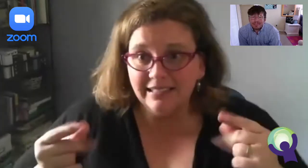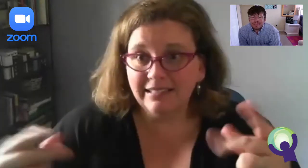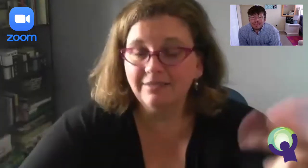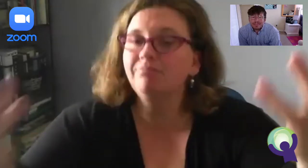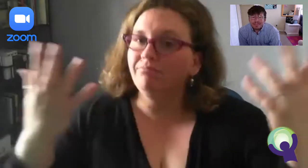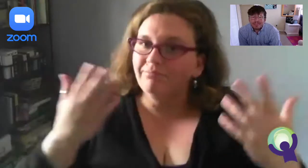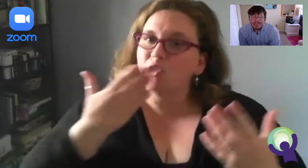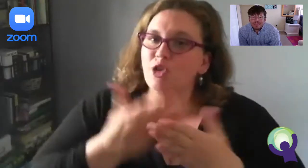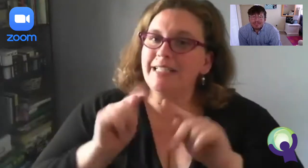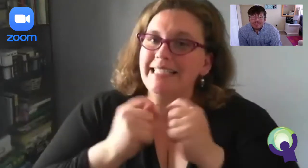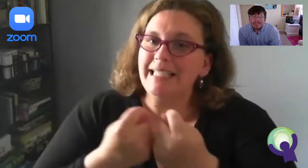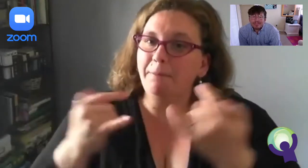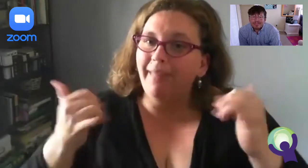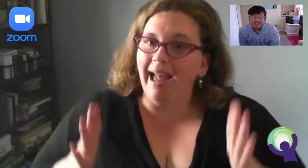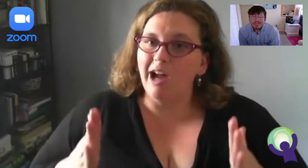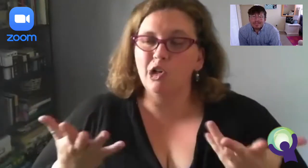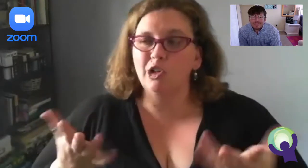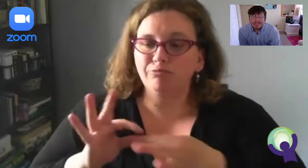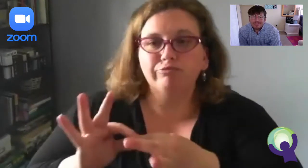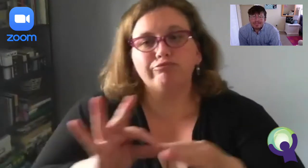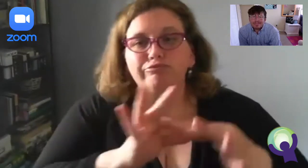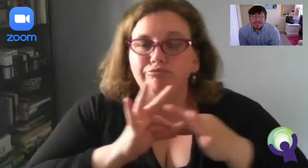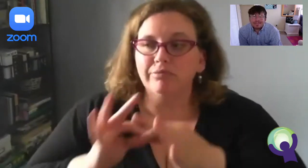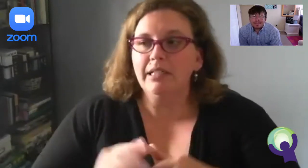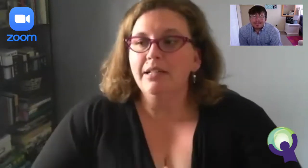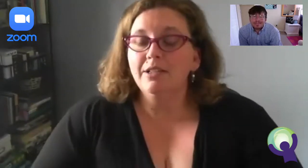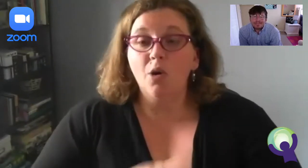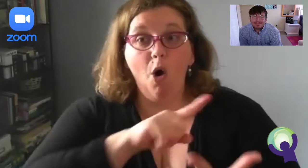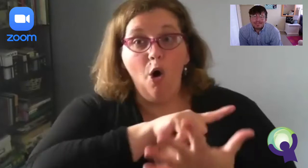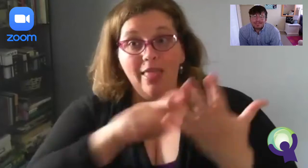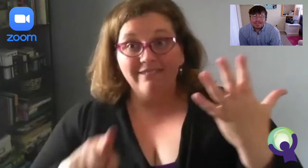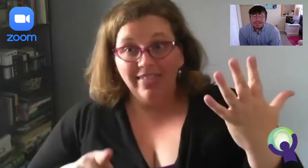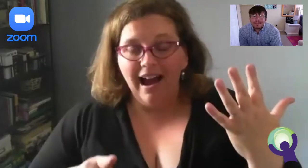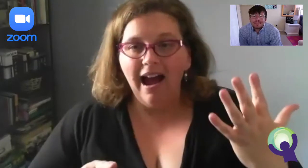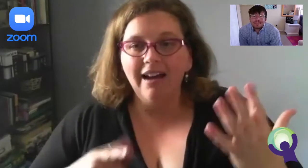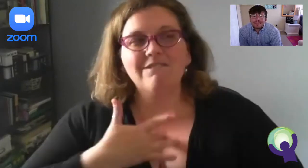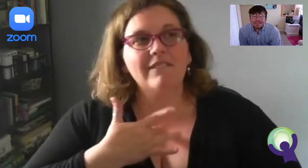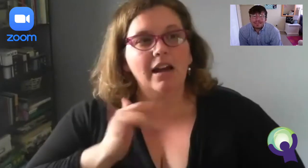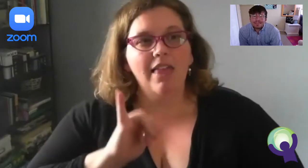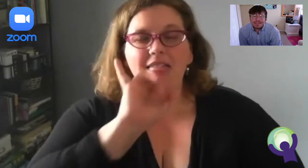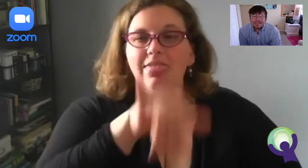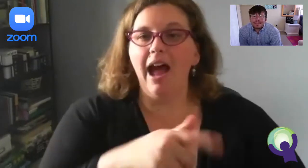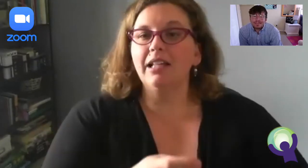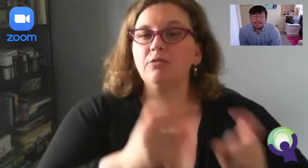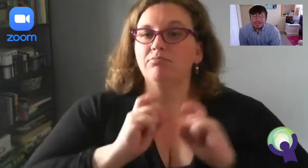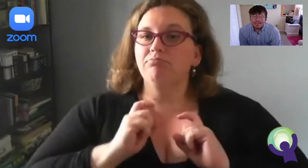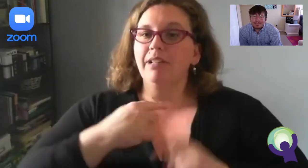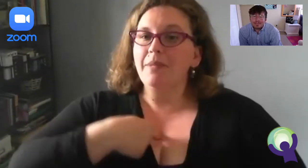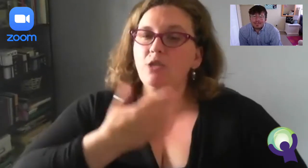there has to be good teamwork, you gotta get along and work together on those things. So some of those